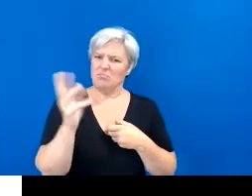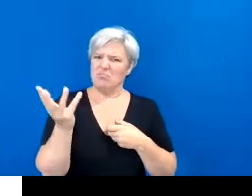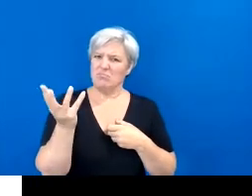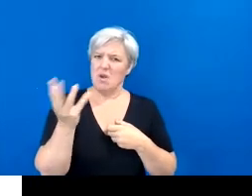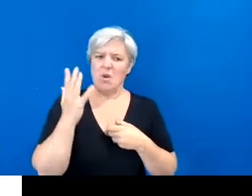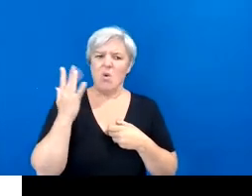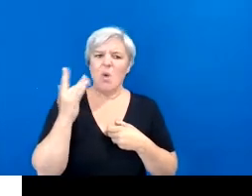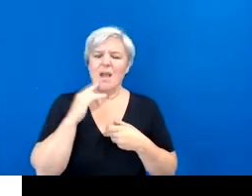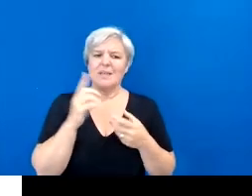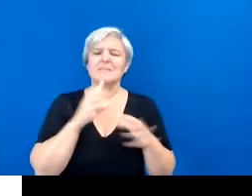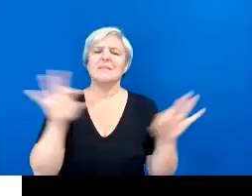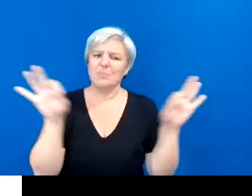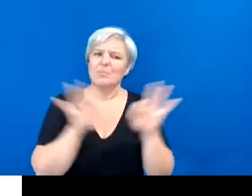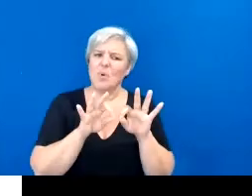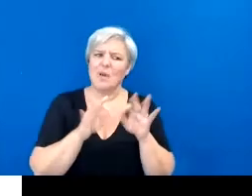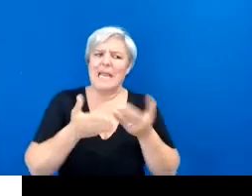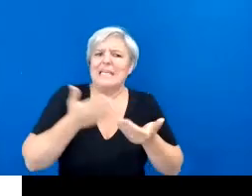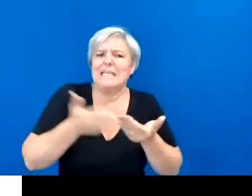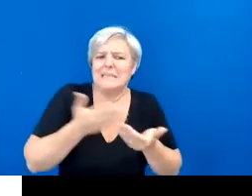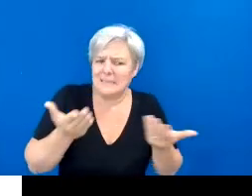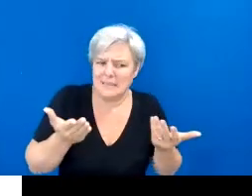relevant, easier and appropriate.